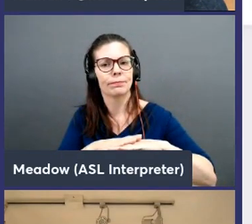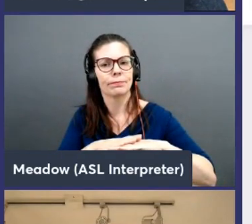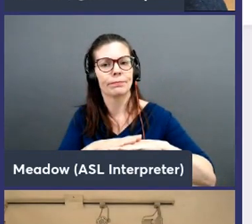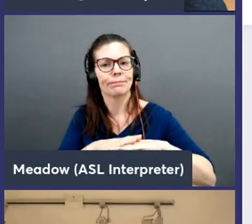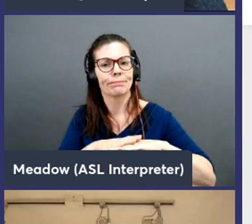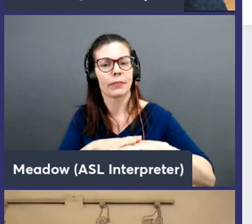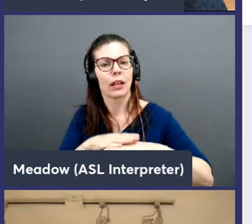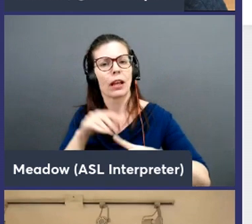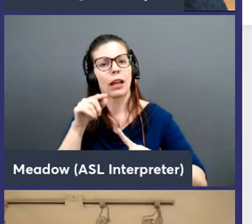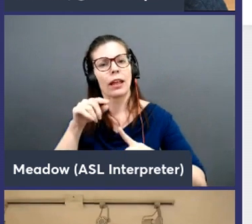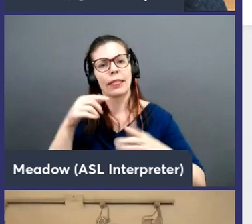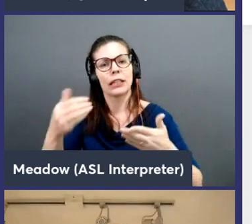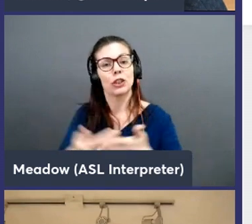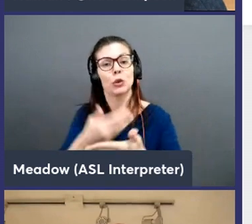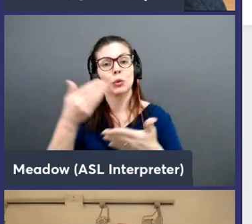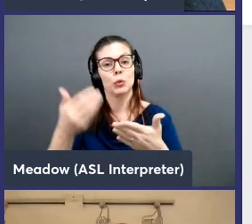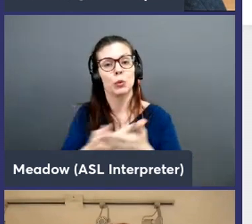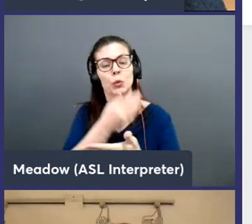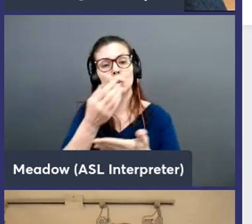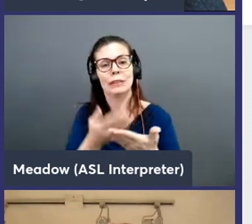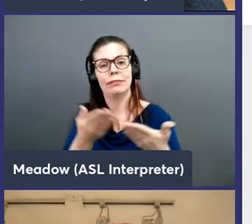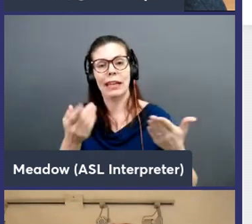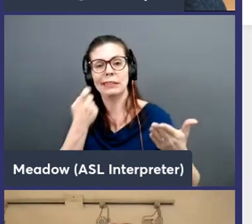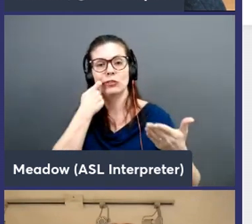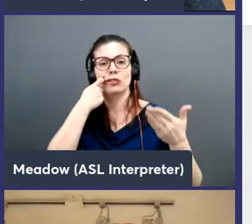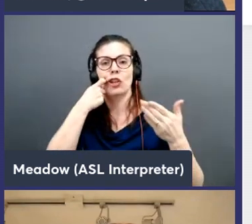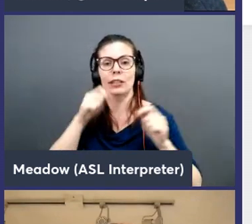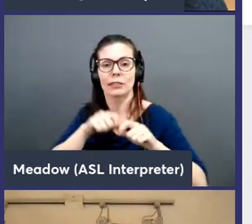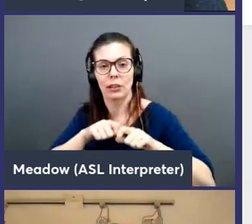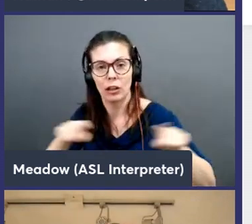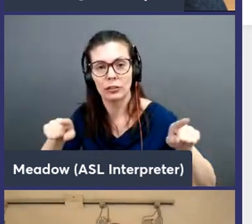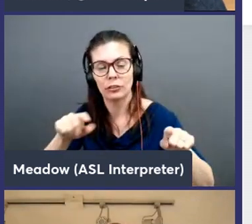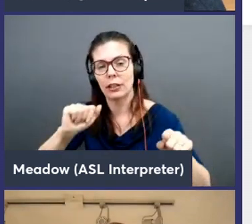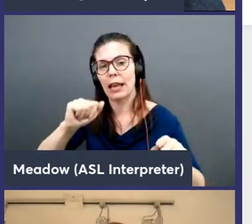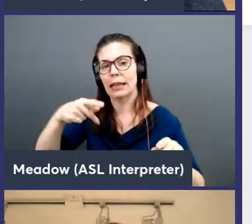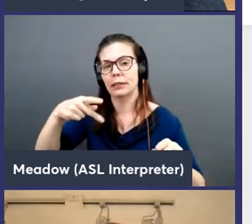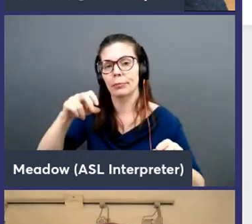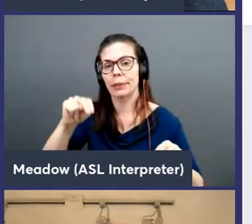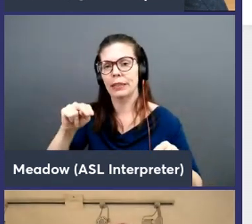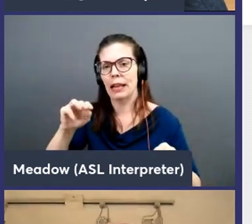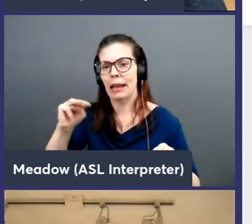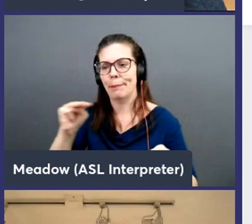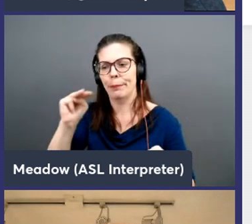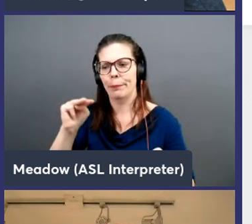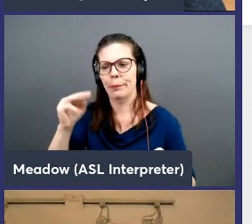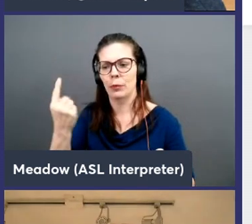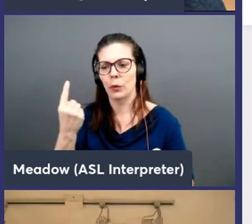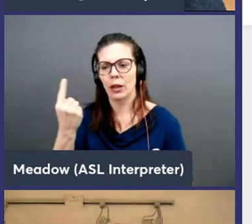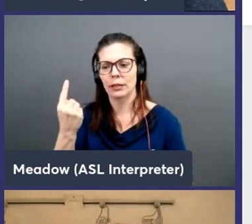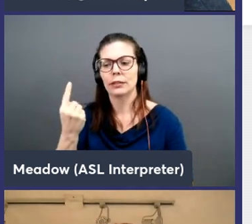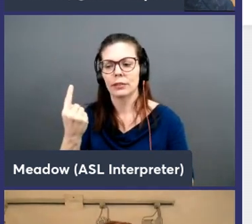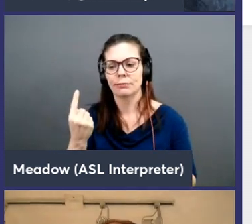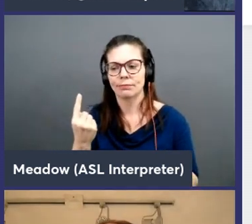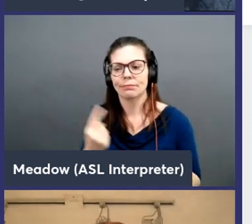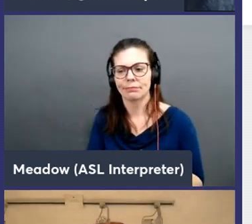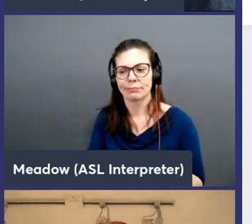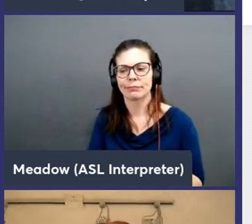on the brand new device that was just launched, the Aspen-M-1, I'm just gonna uncomment this line,